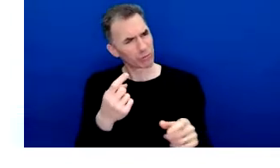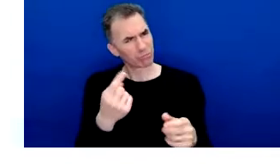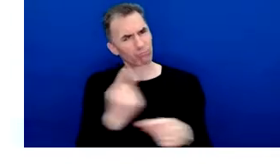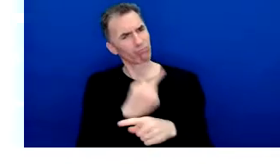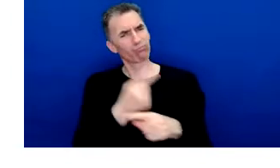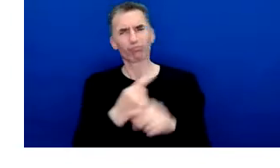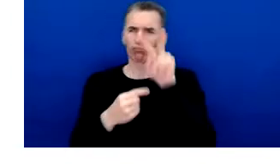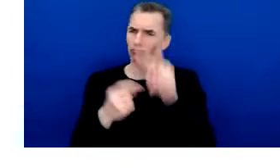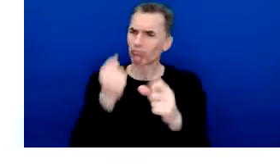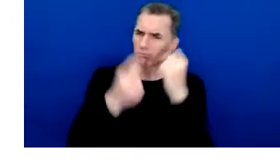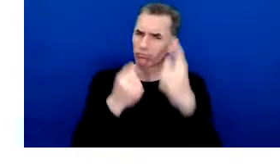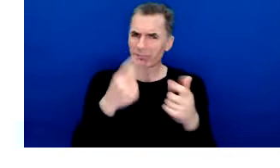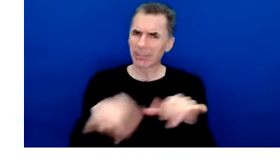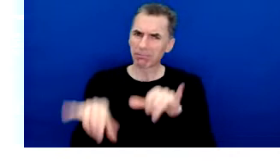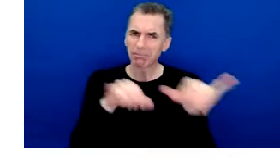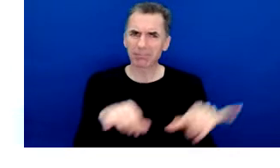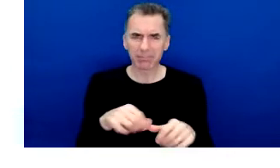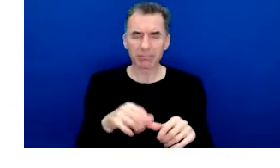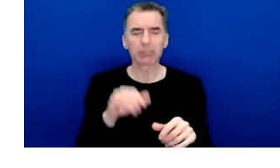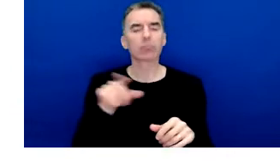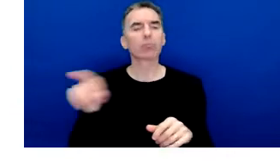and vision and goals and objectives and